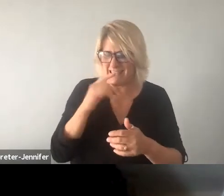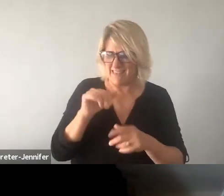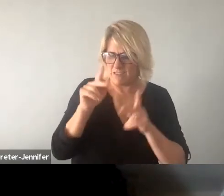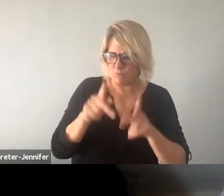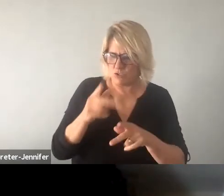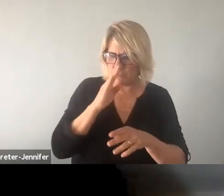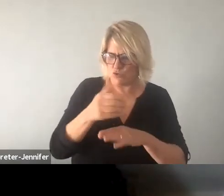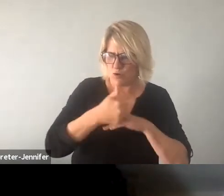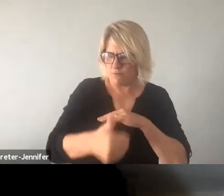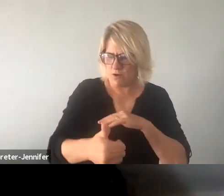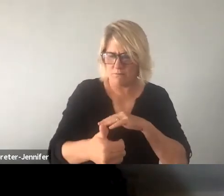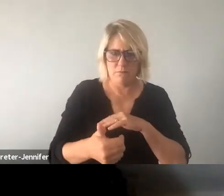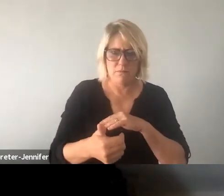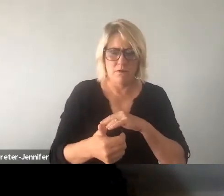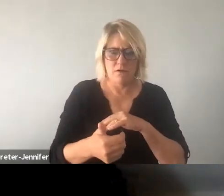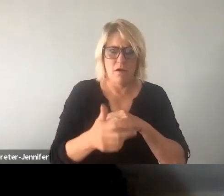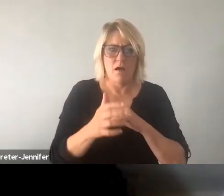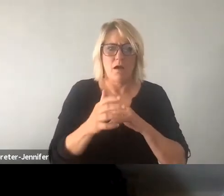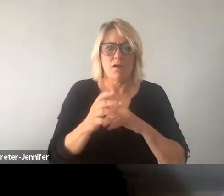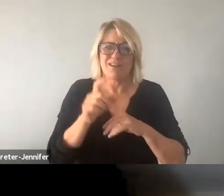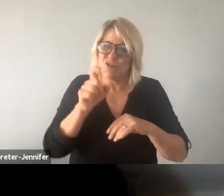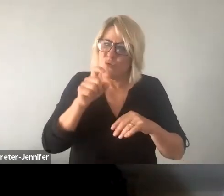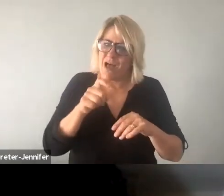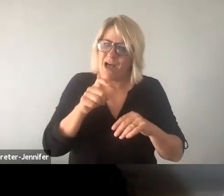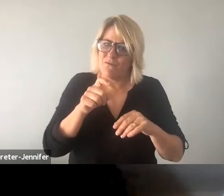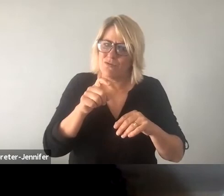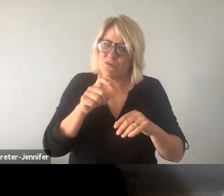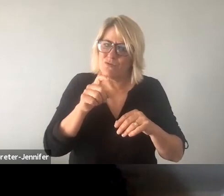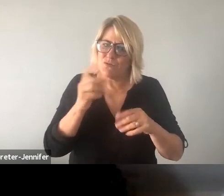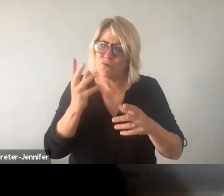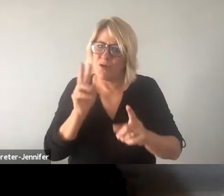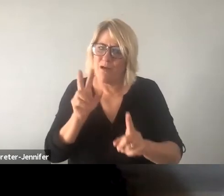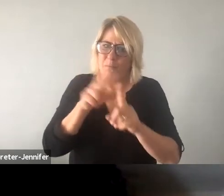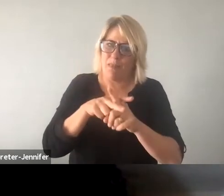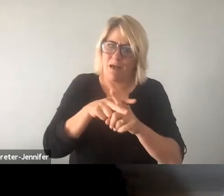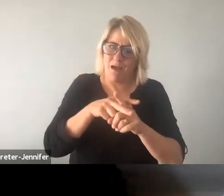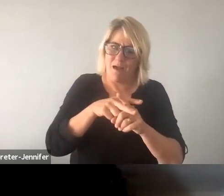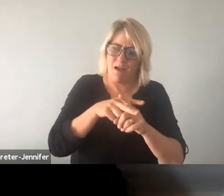direct threat, we always want to remember that before we say, well, this